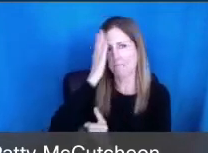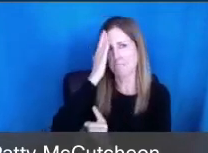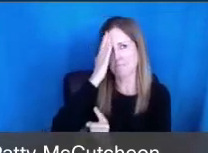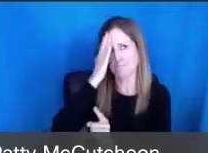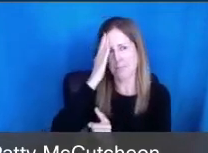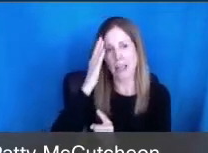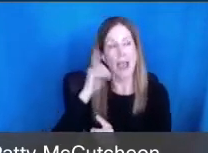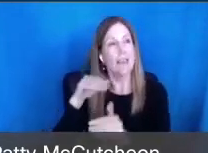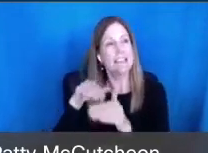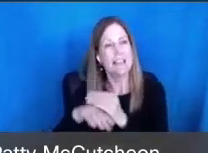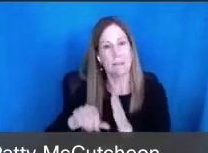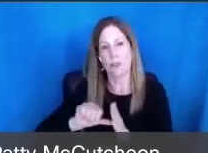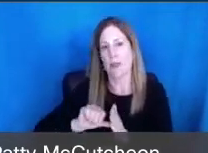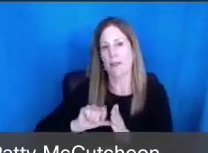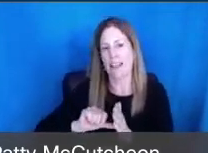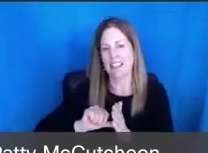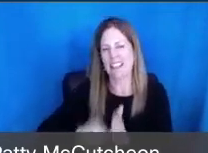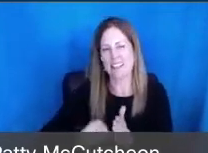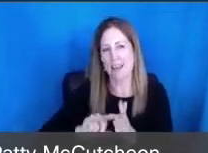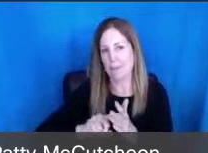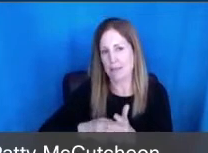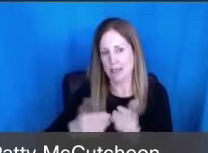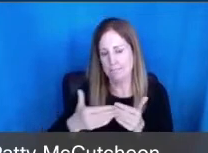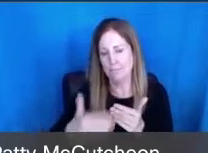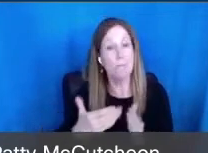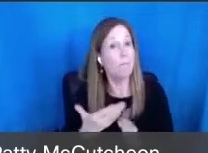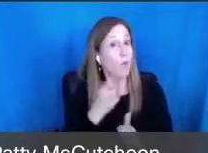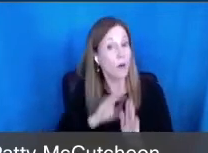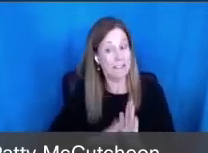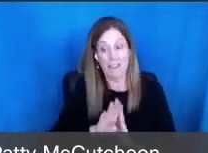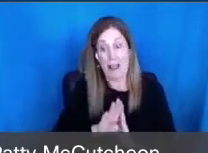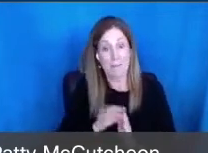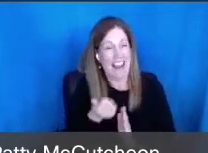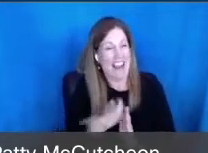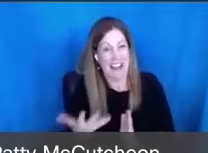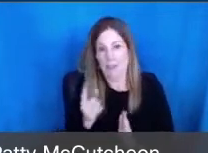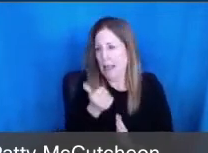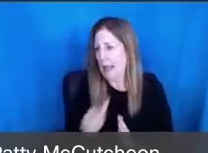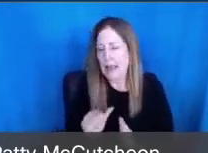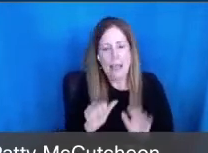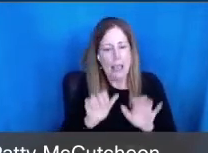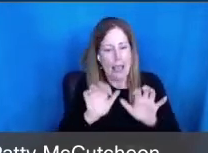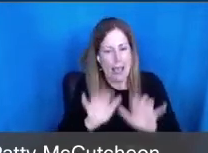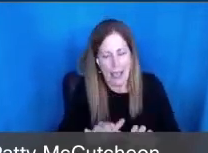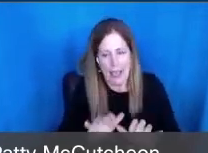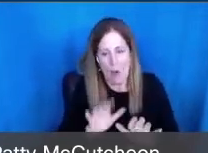from the very beginning. Before any actual development begins in our authoring tool, before you put anything into Captivate, or Articulate Storyline,